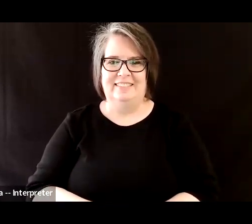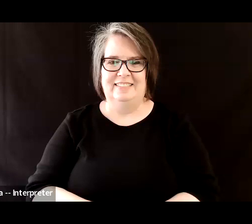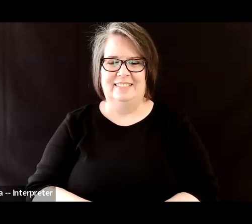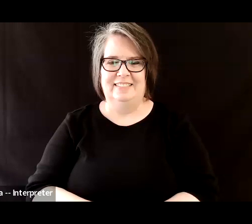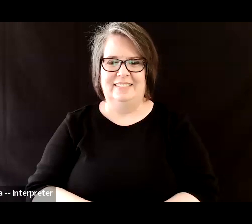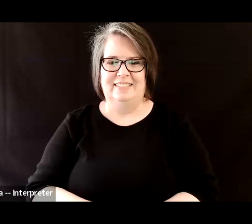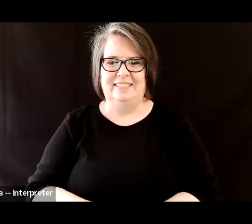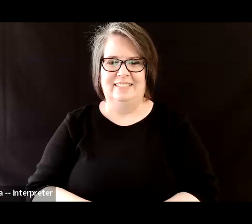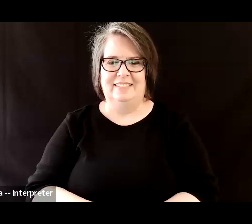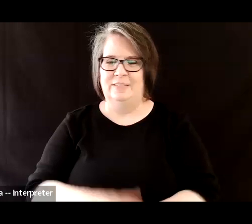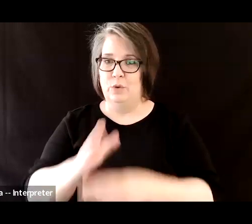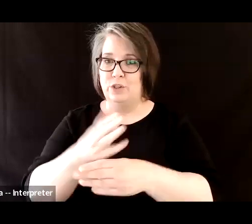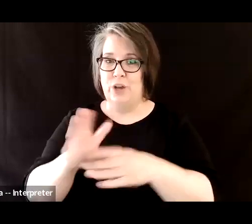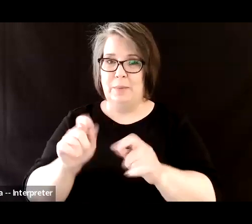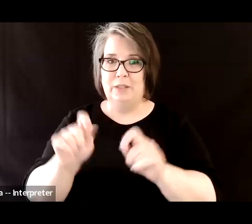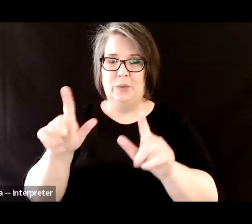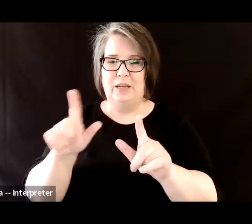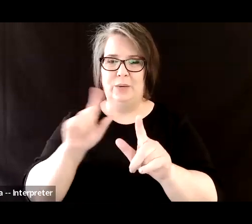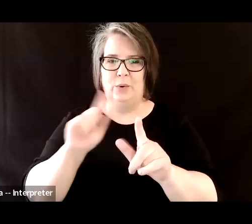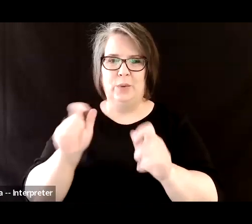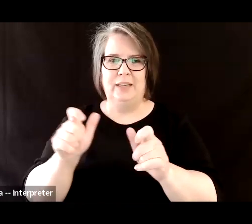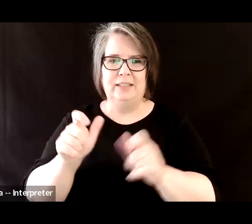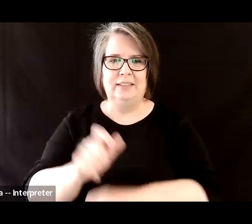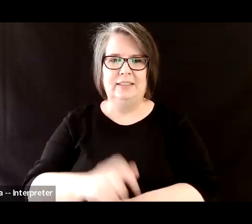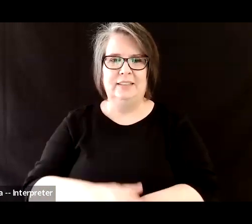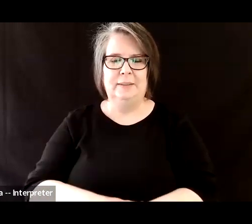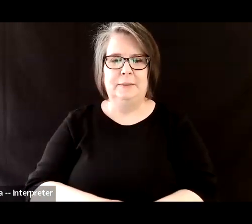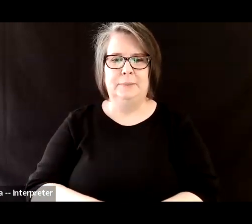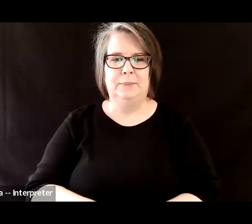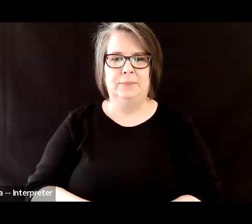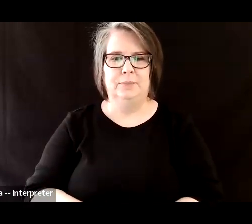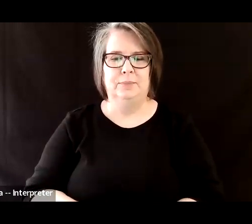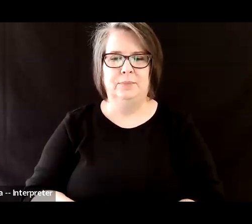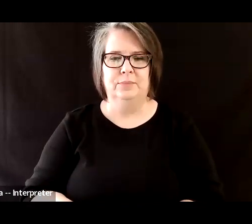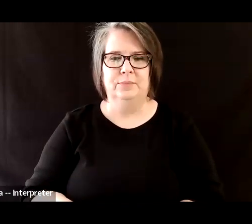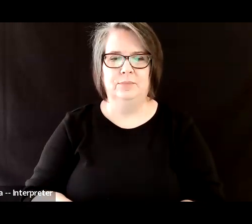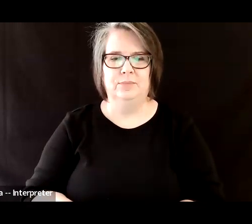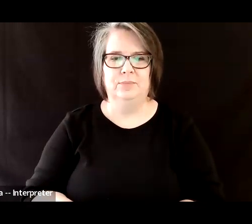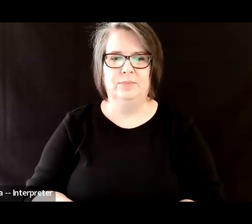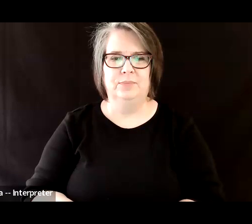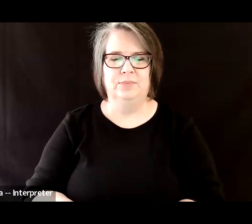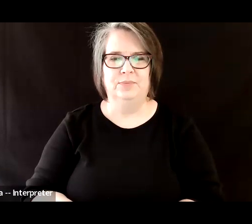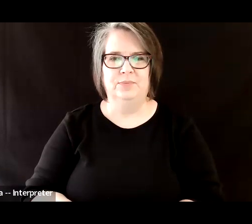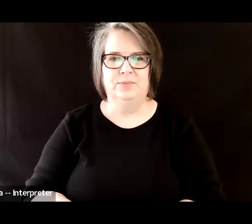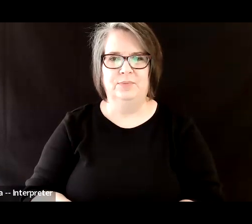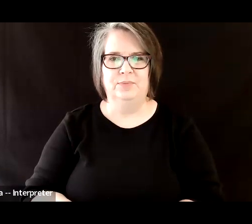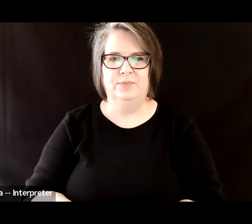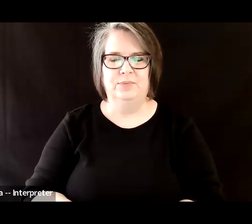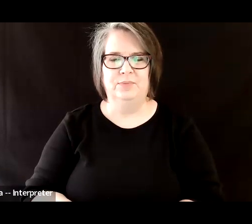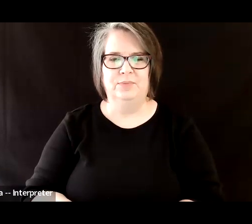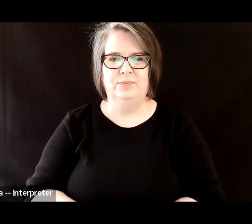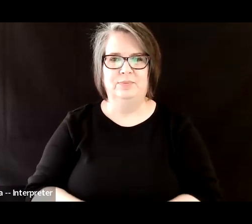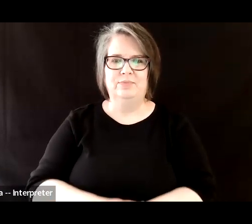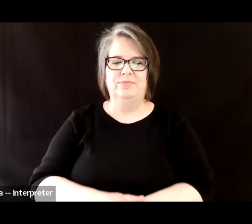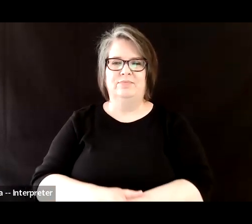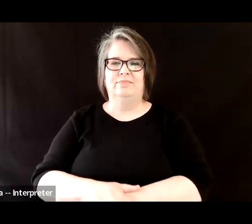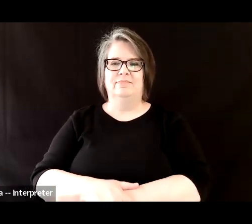here real quick and we will hop into it.